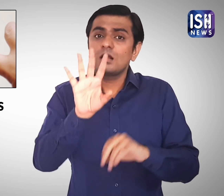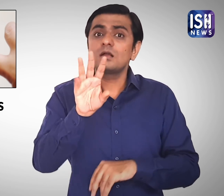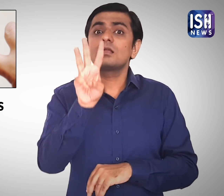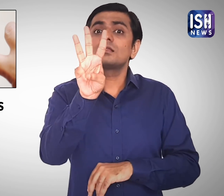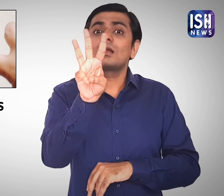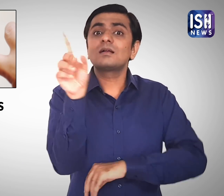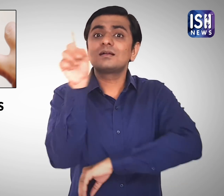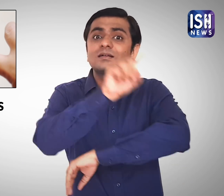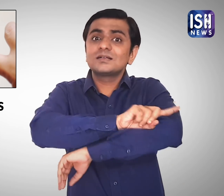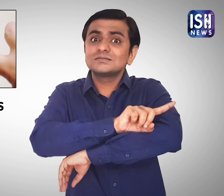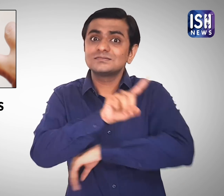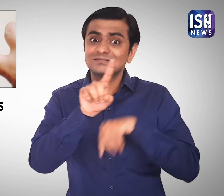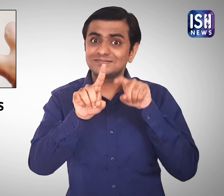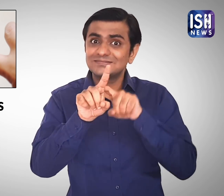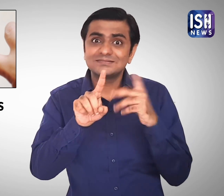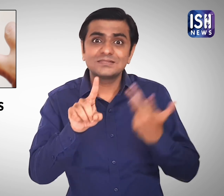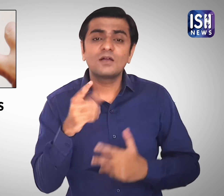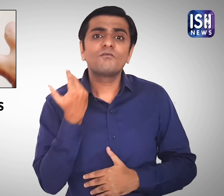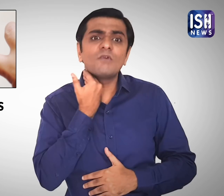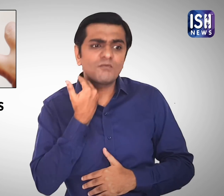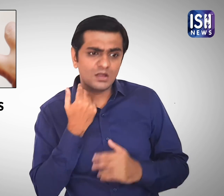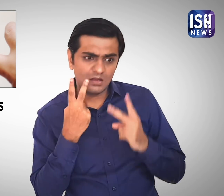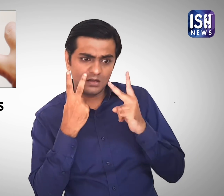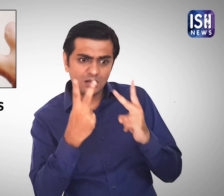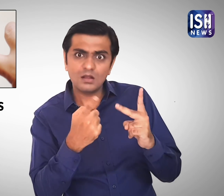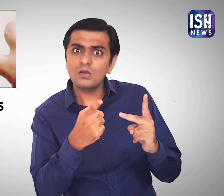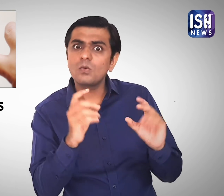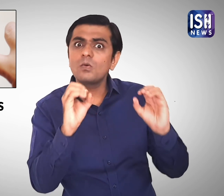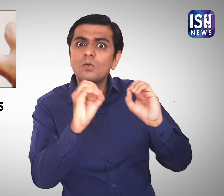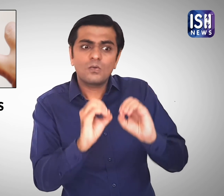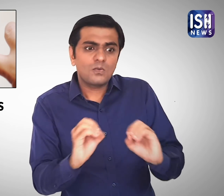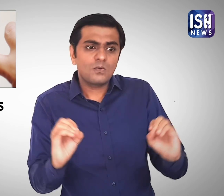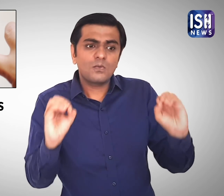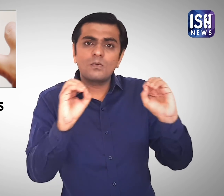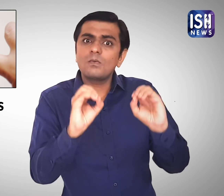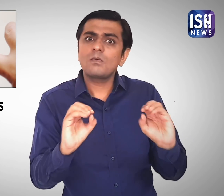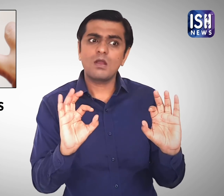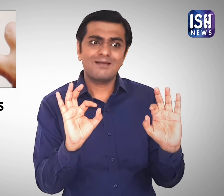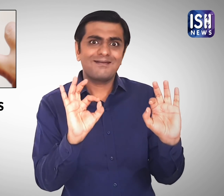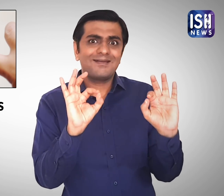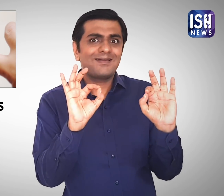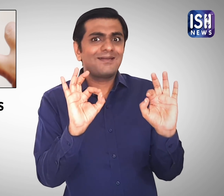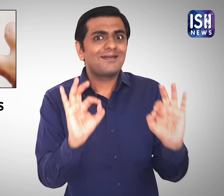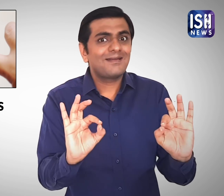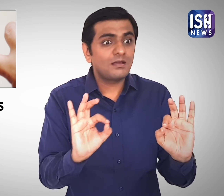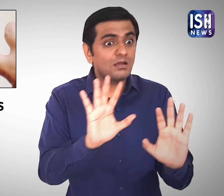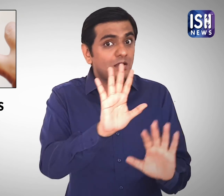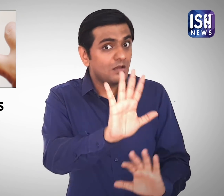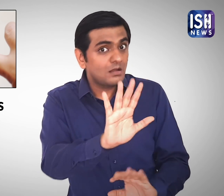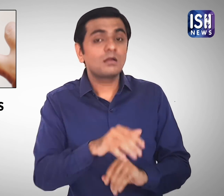there is no fever for three days